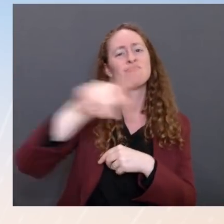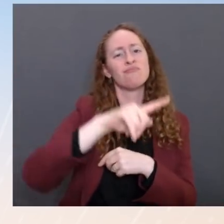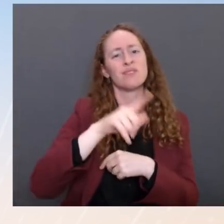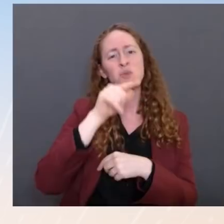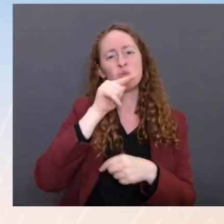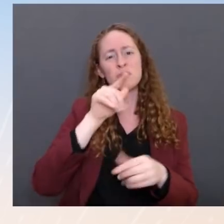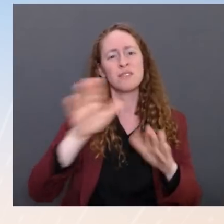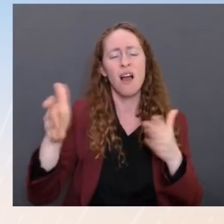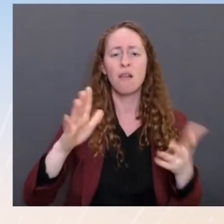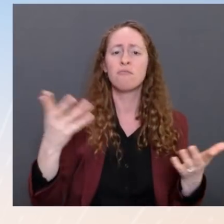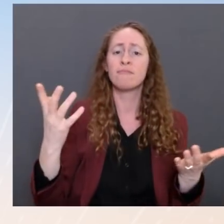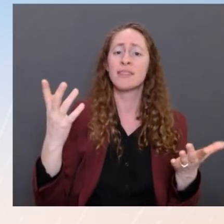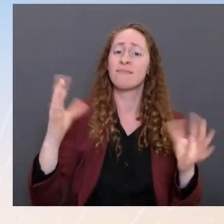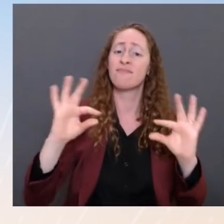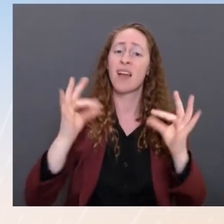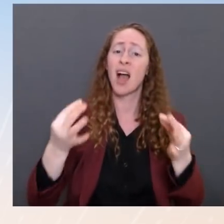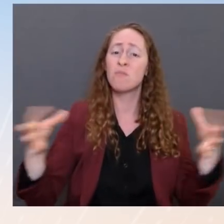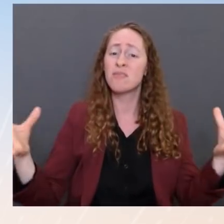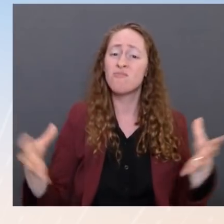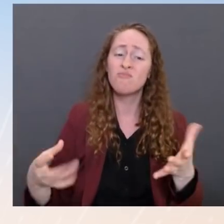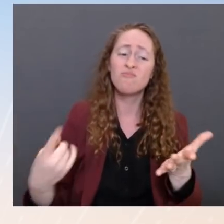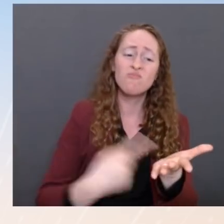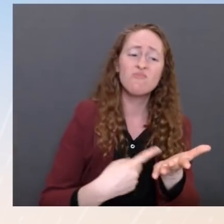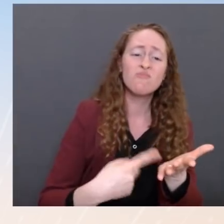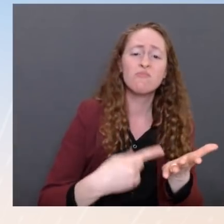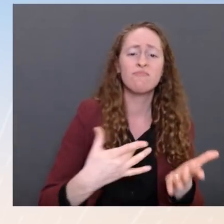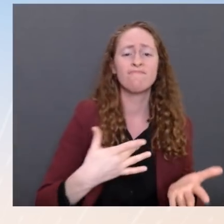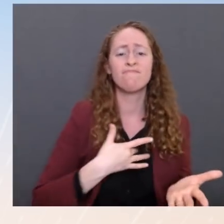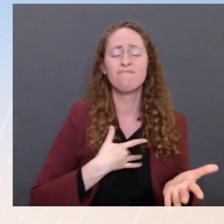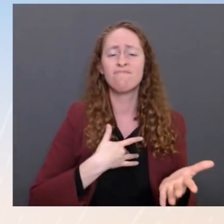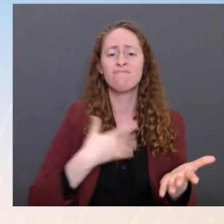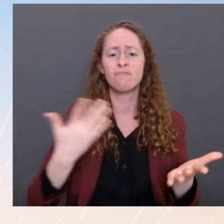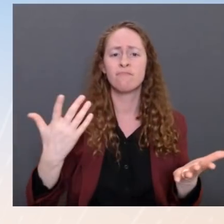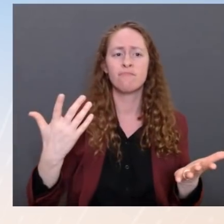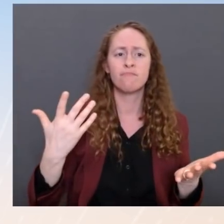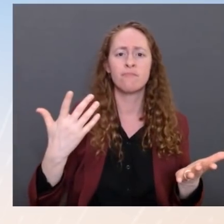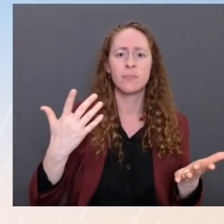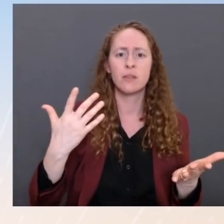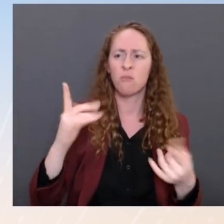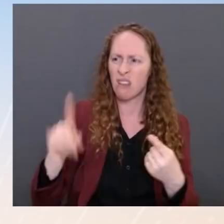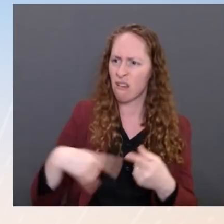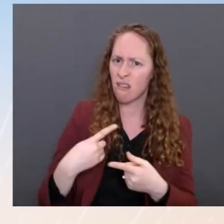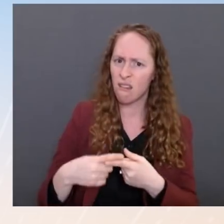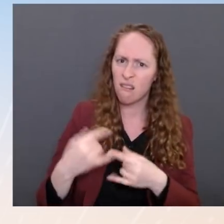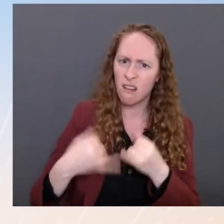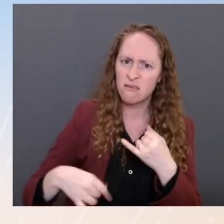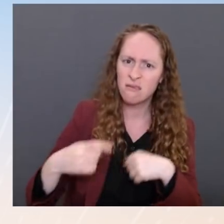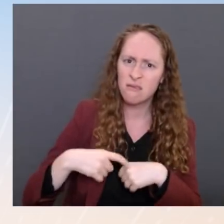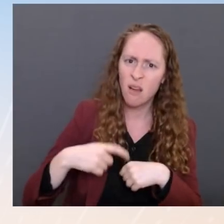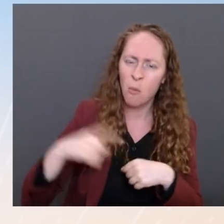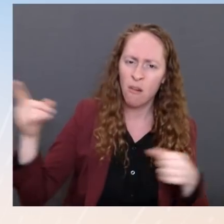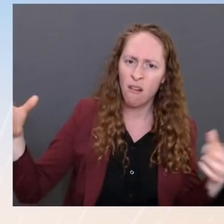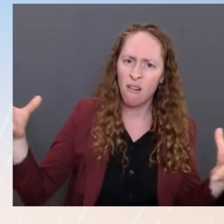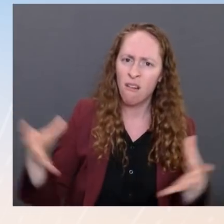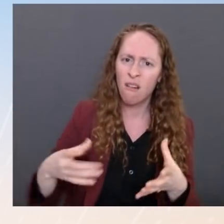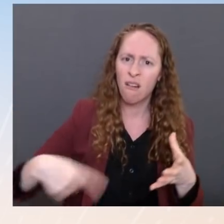with the loved ones of people who have died from COVID? And would he consider such a meeting? Ms. Psaki: He certainly would. And I think there --